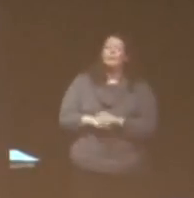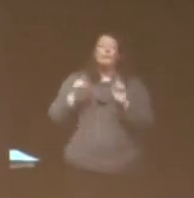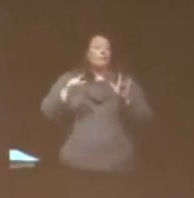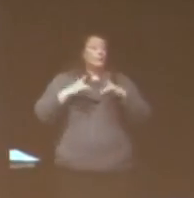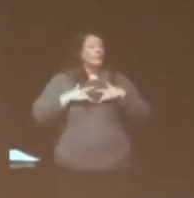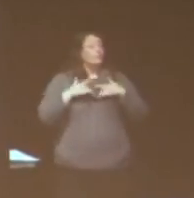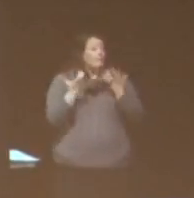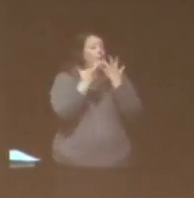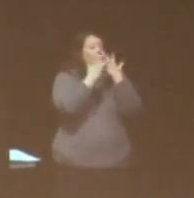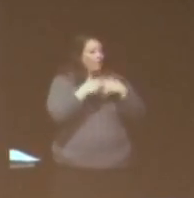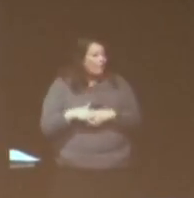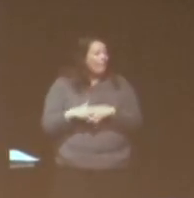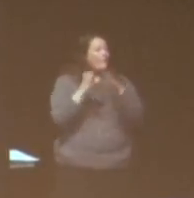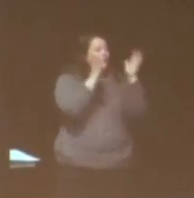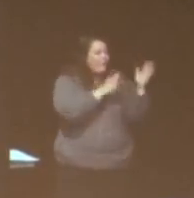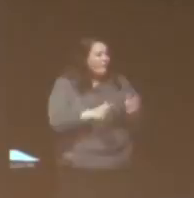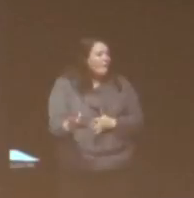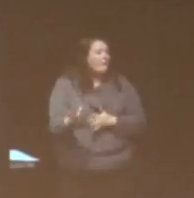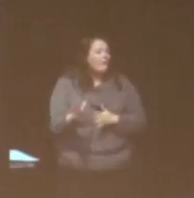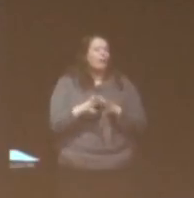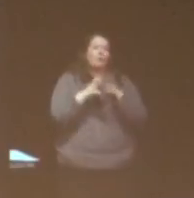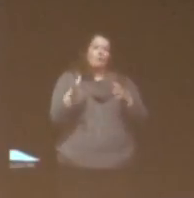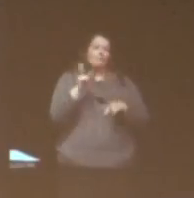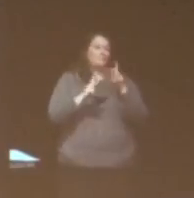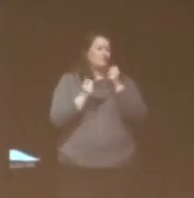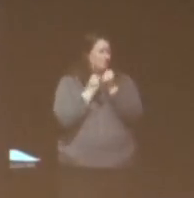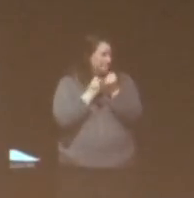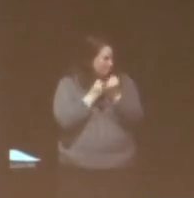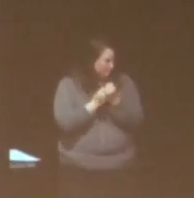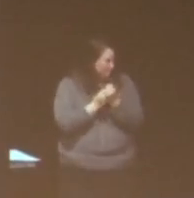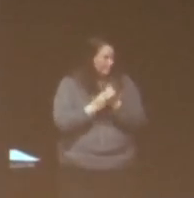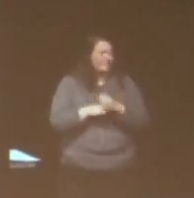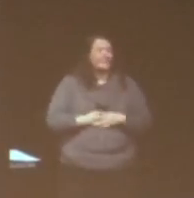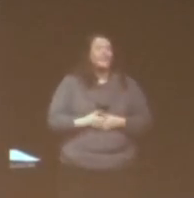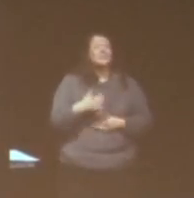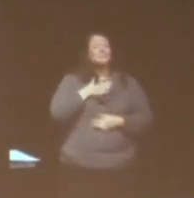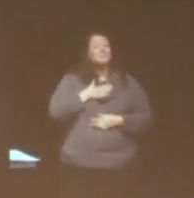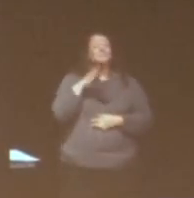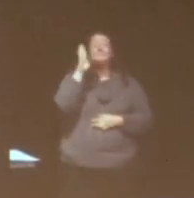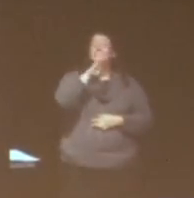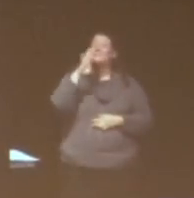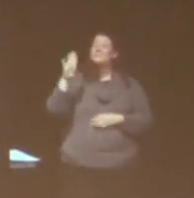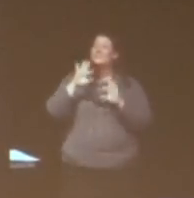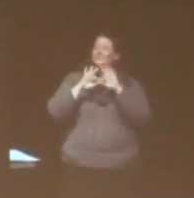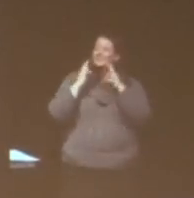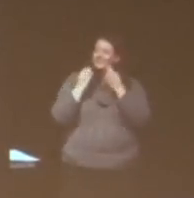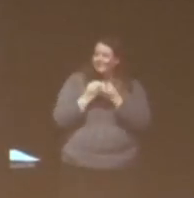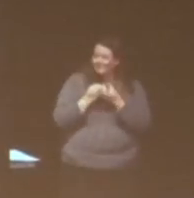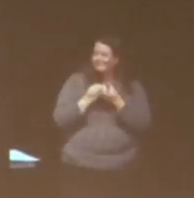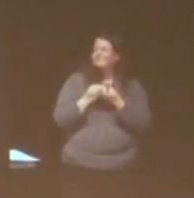for your time. There are a lot of people that have supported this event for this evening, of